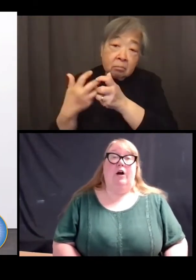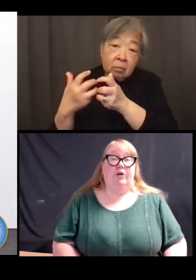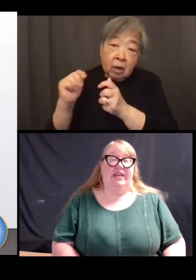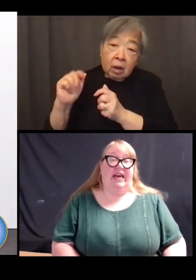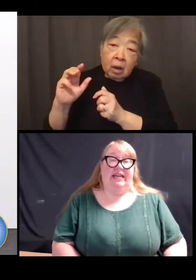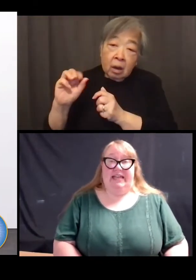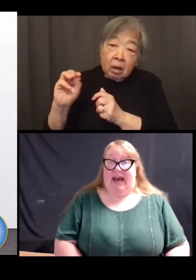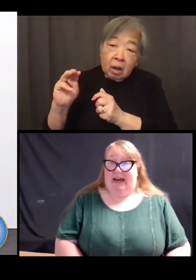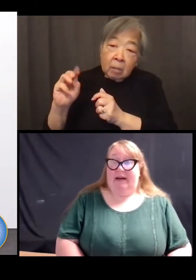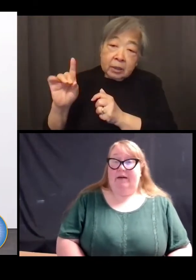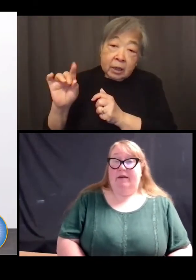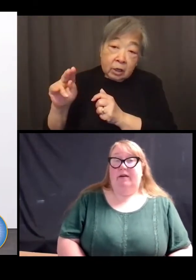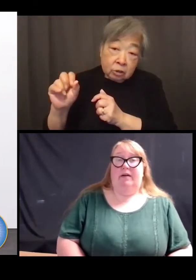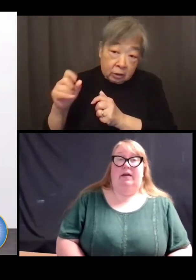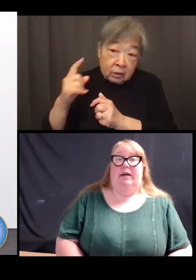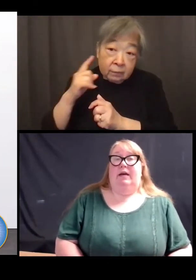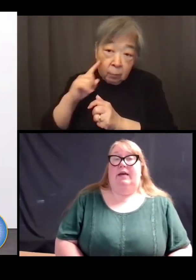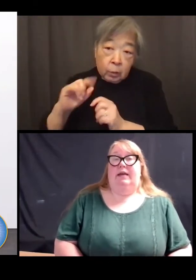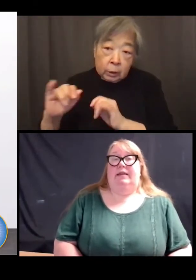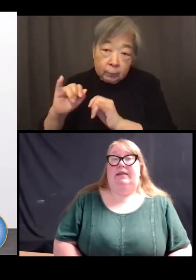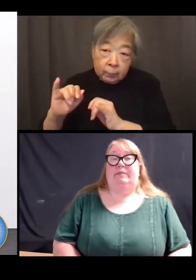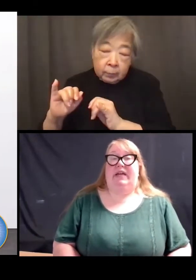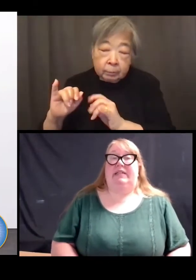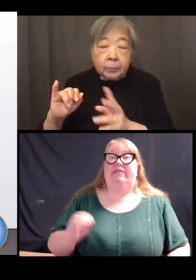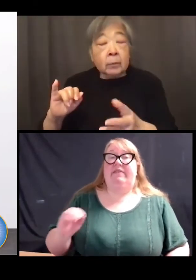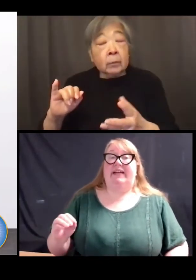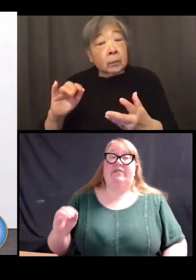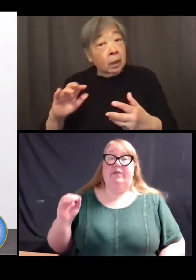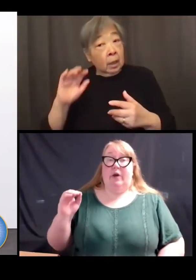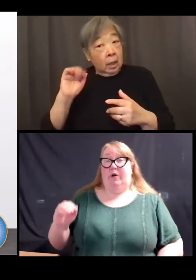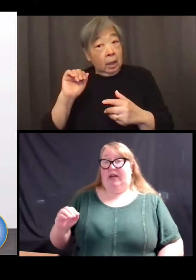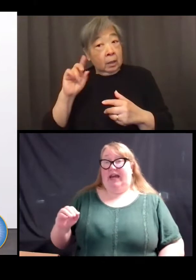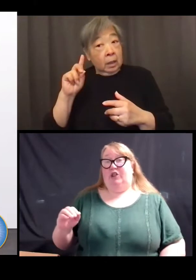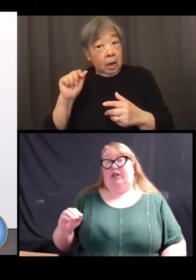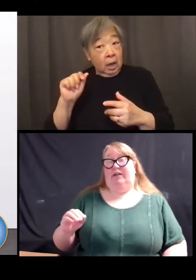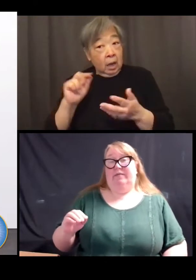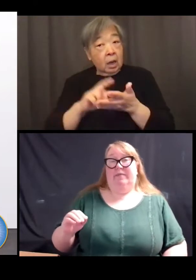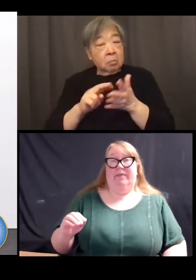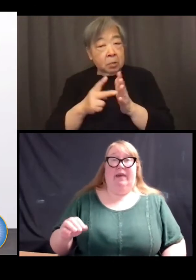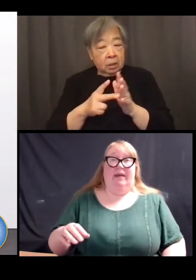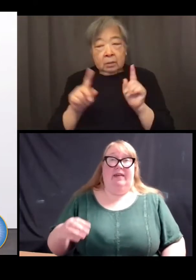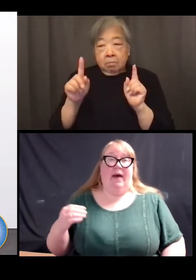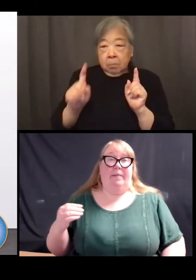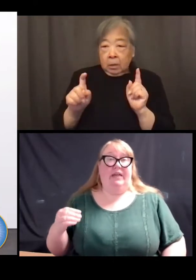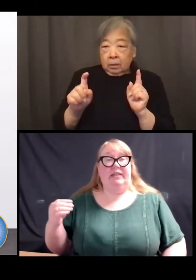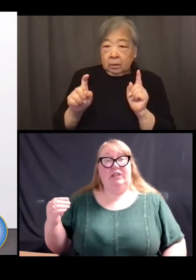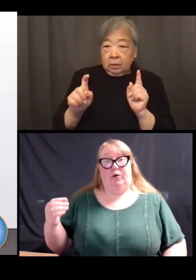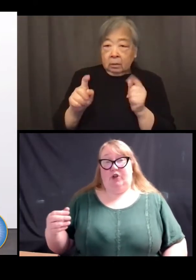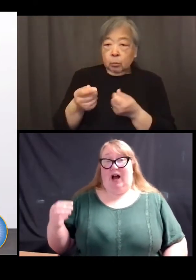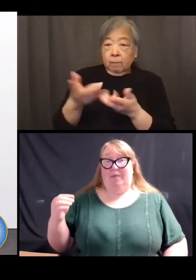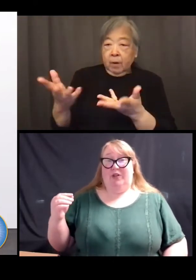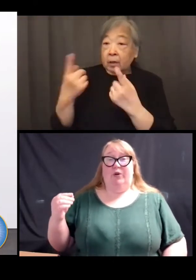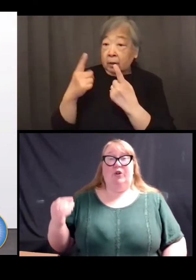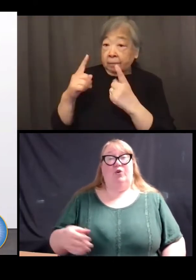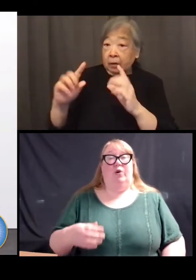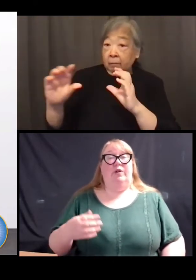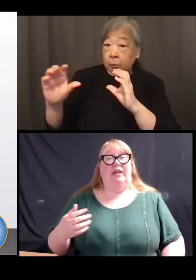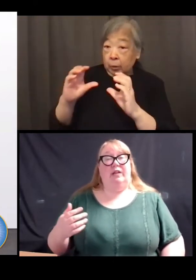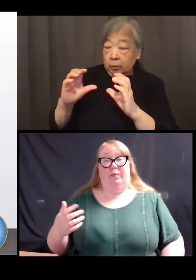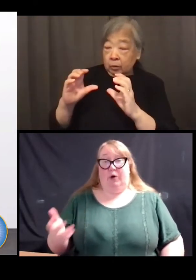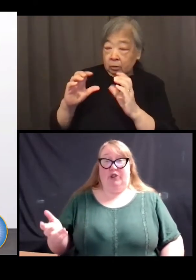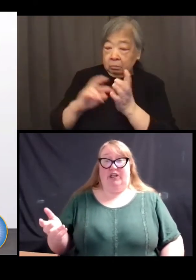Under the ADA, this means effective communication That means it's your job to ensure that the